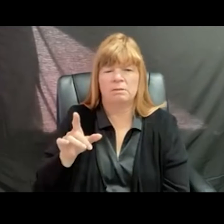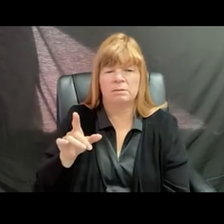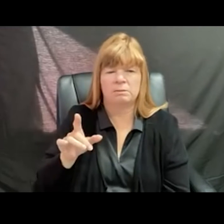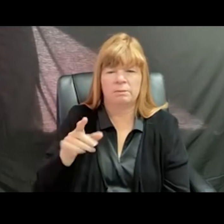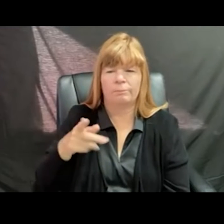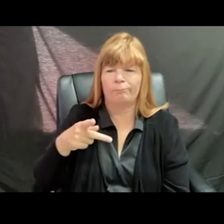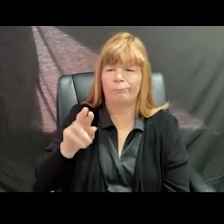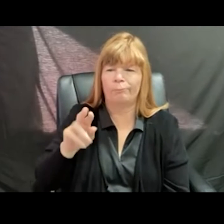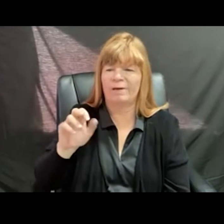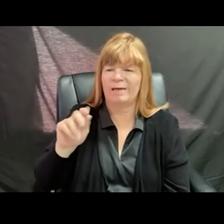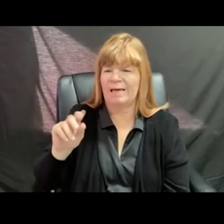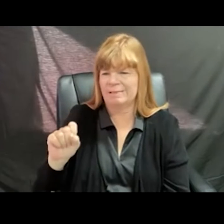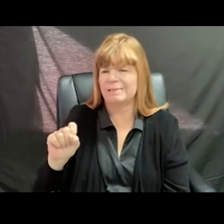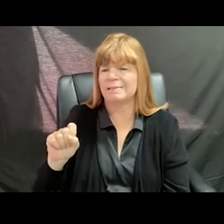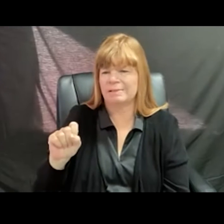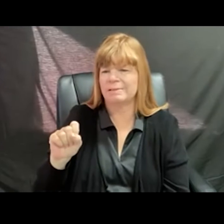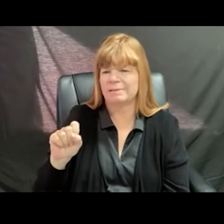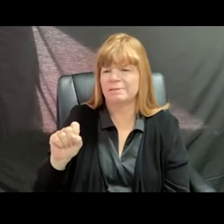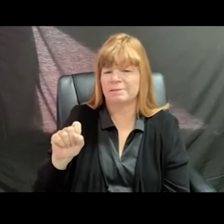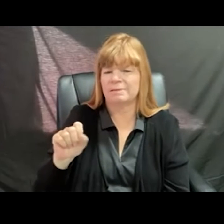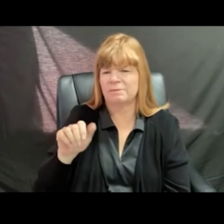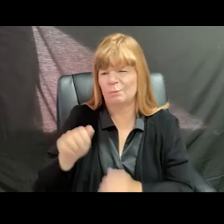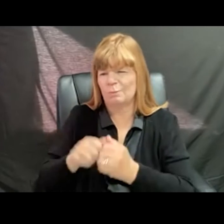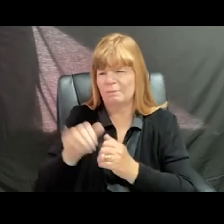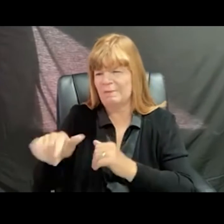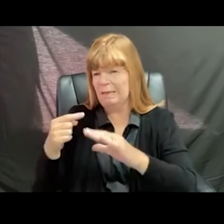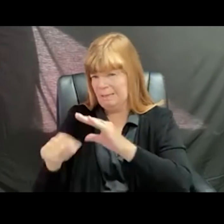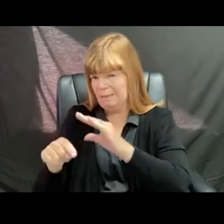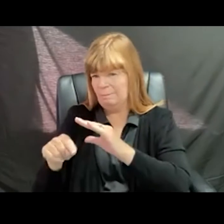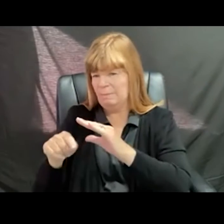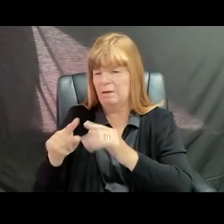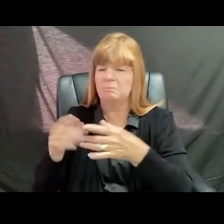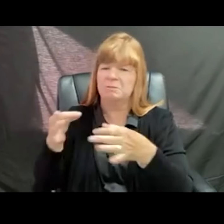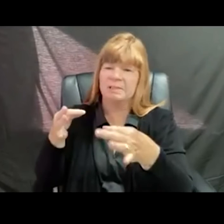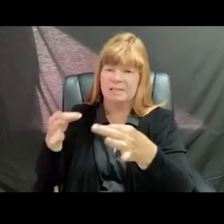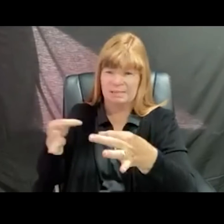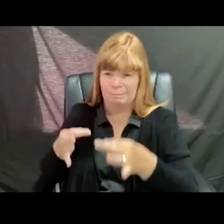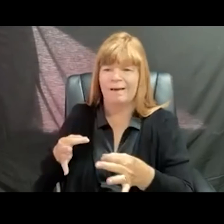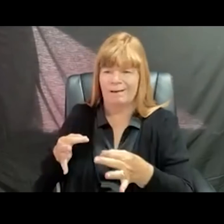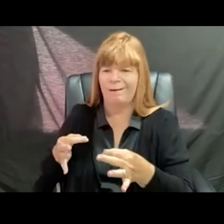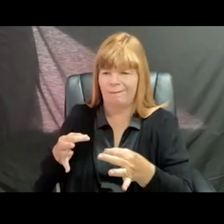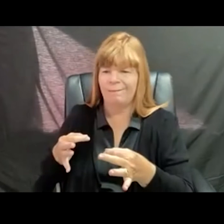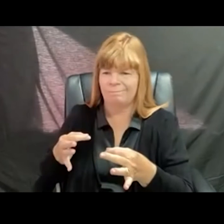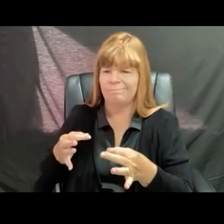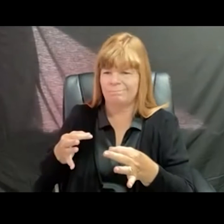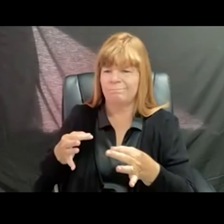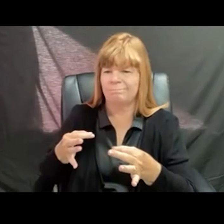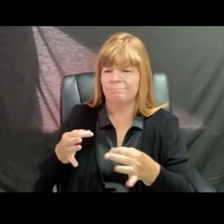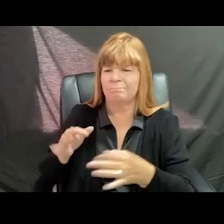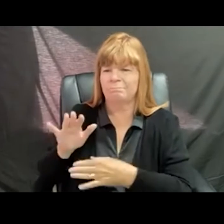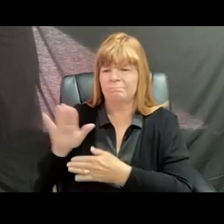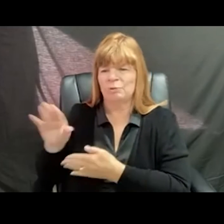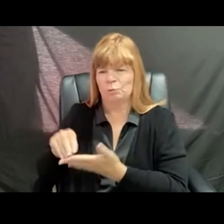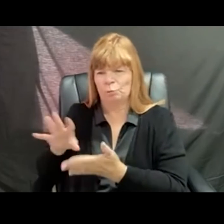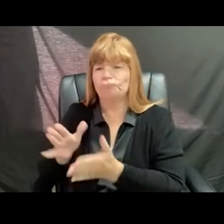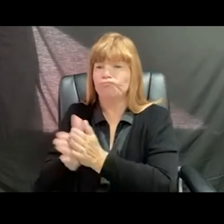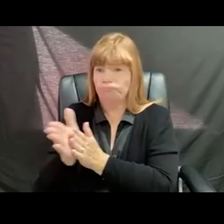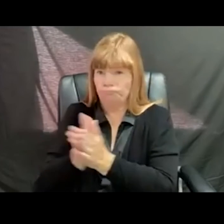at that at that email address an expression expressing that the student is interested and